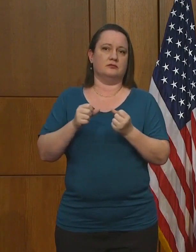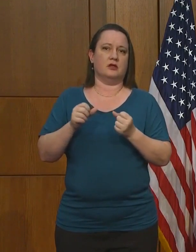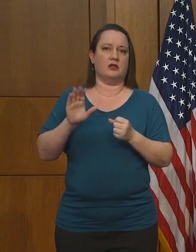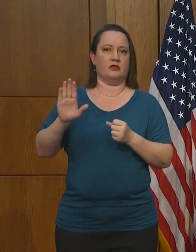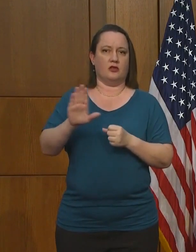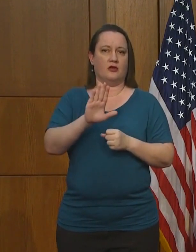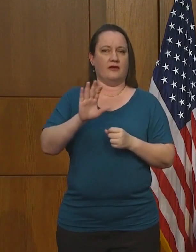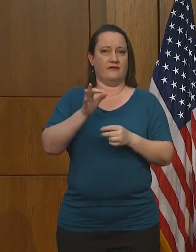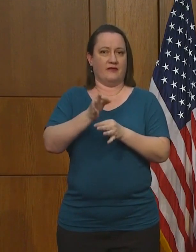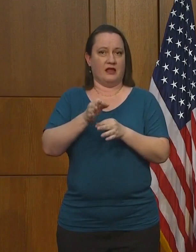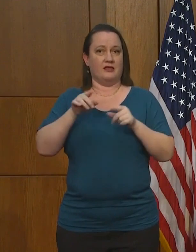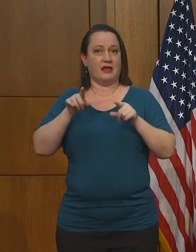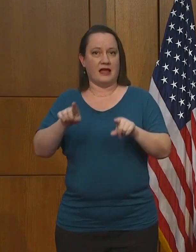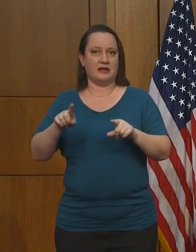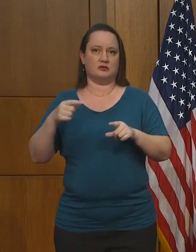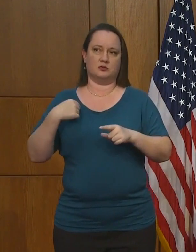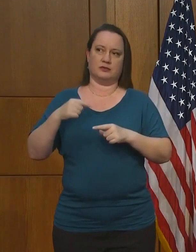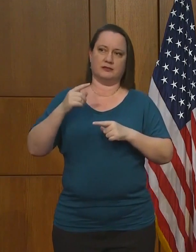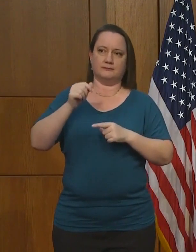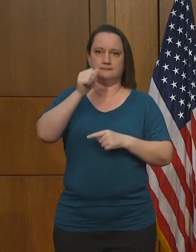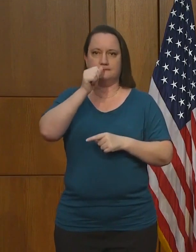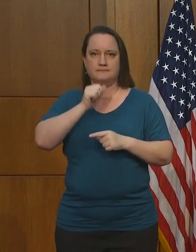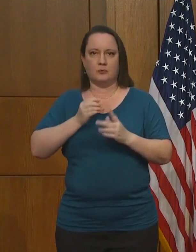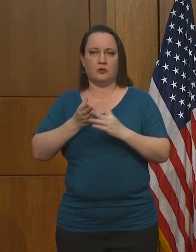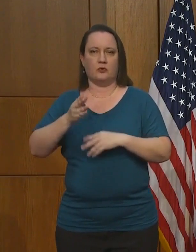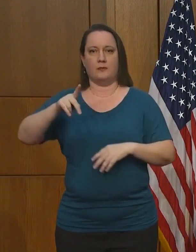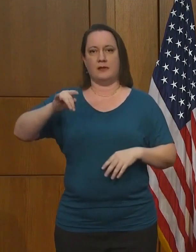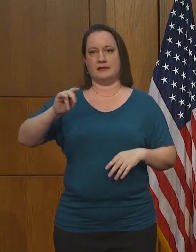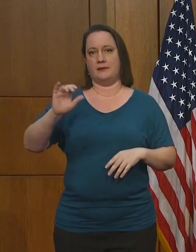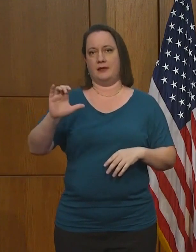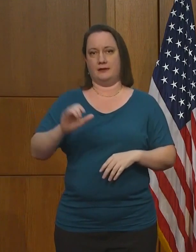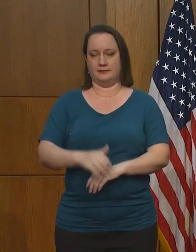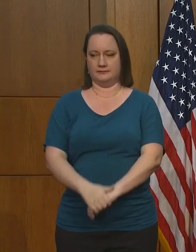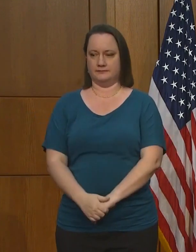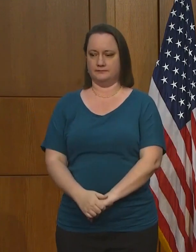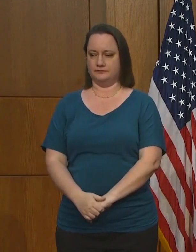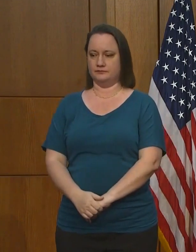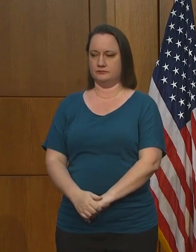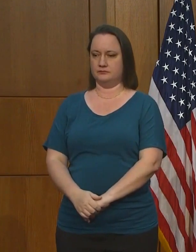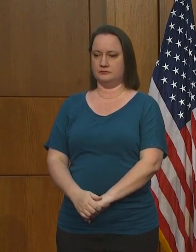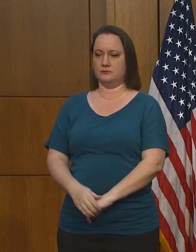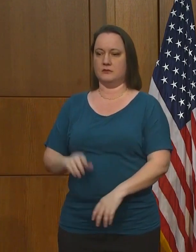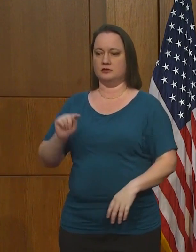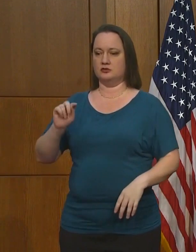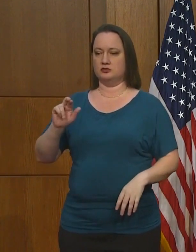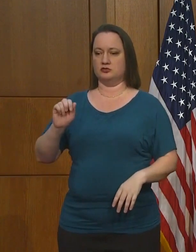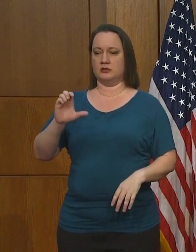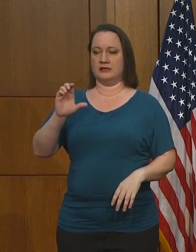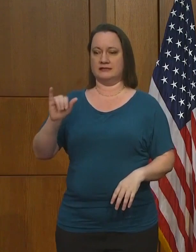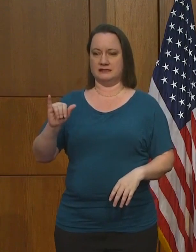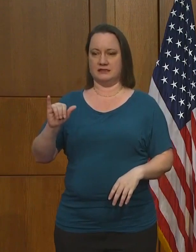TO PRACTICE THEIR THEIR FAITH- AS WE WORK THROUGH THIS